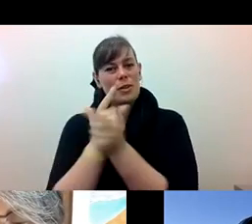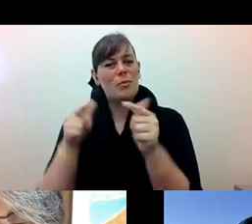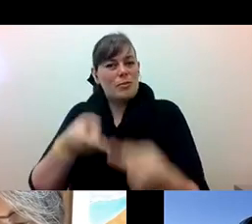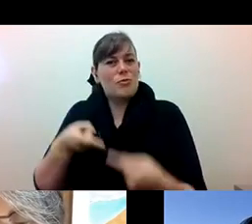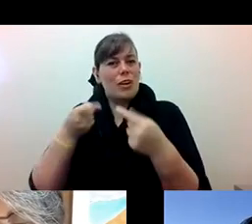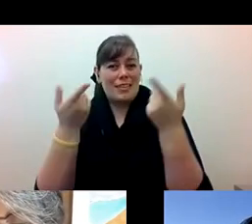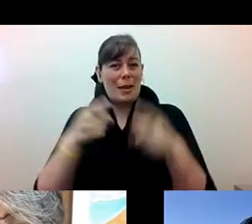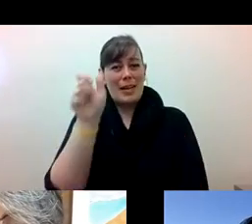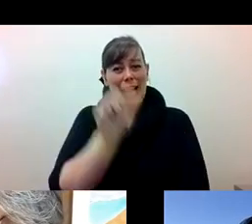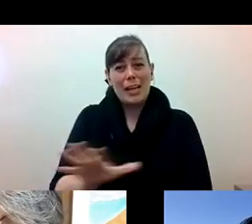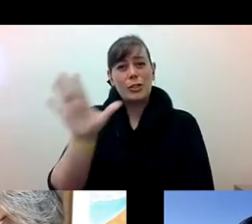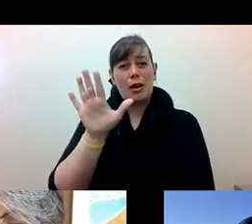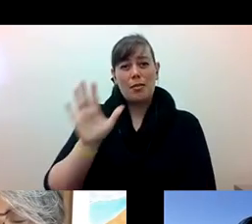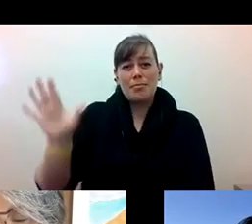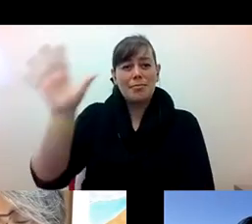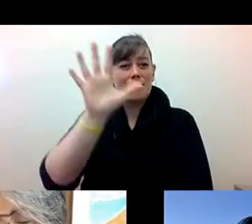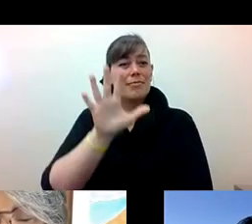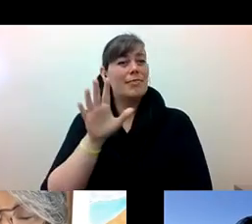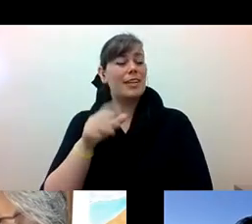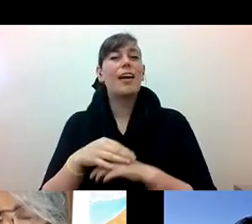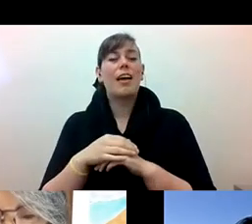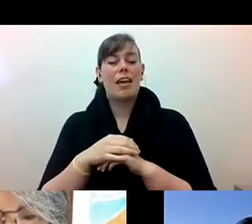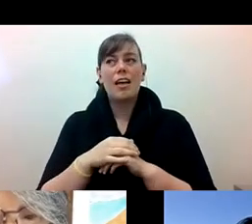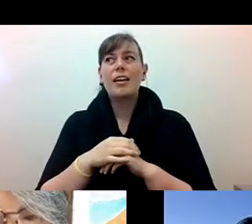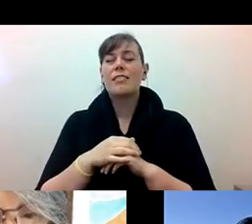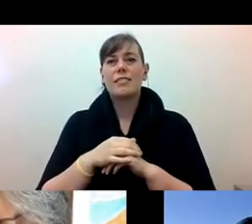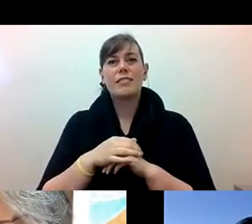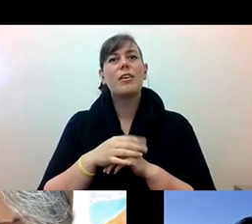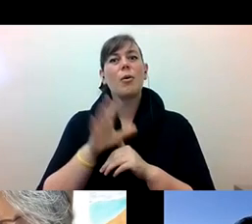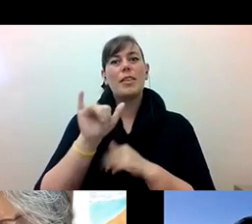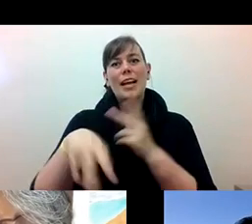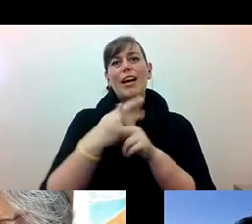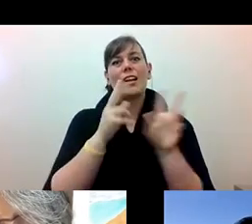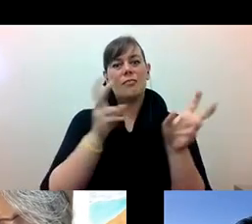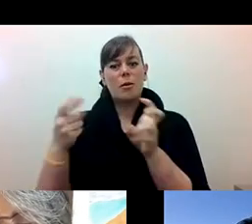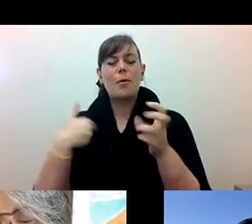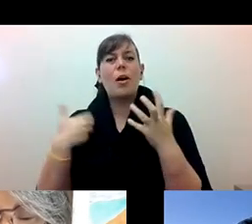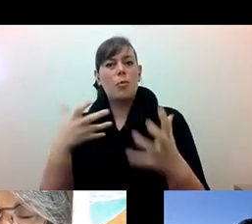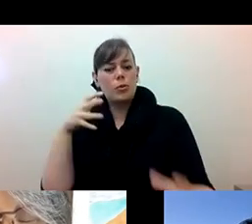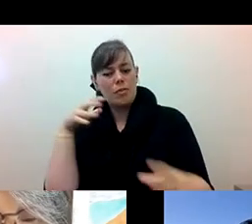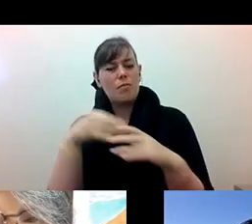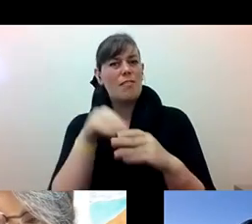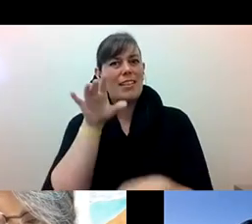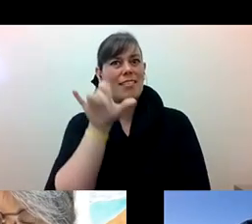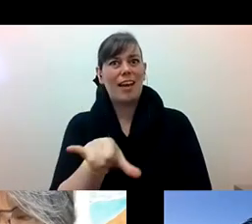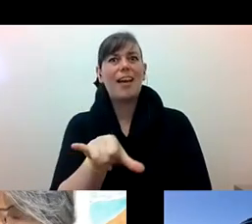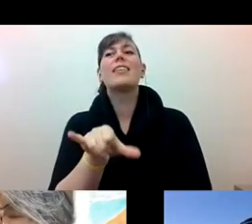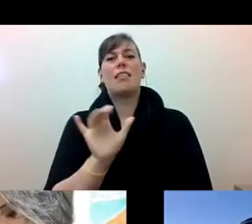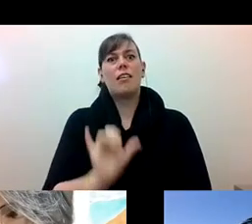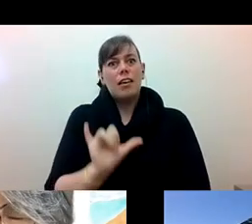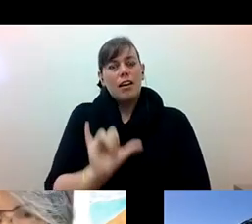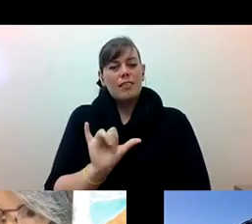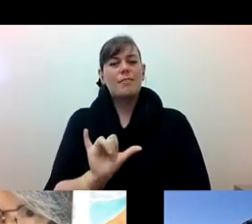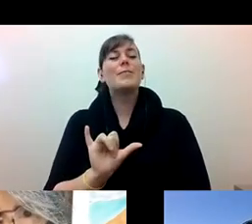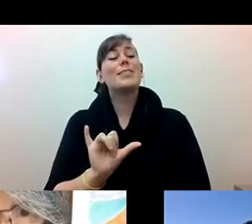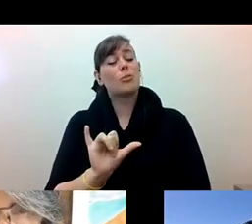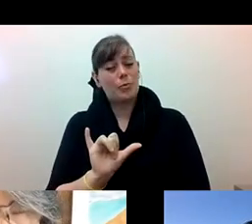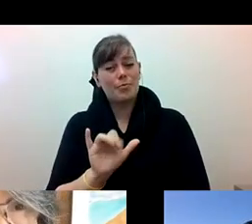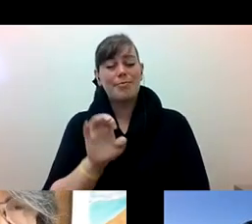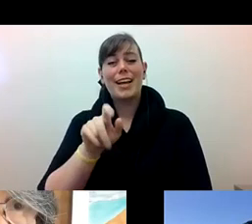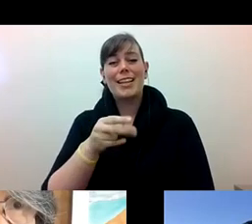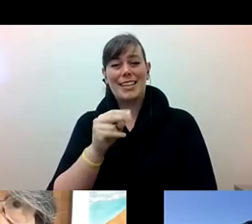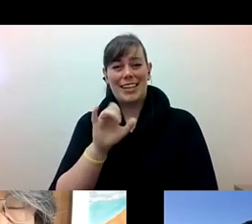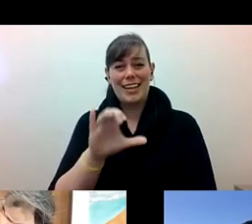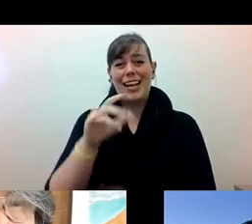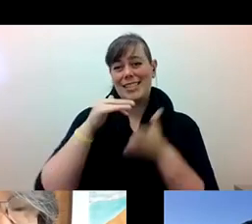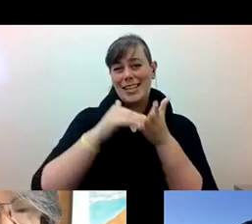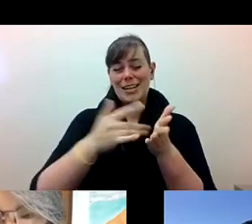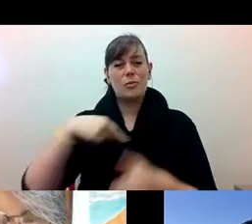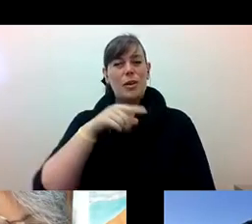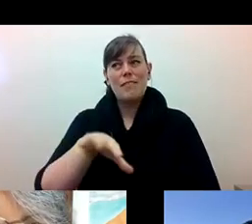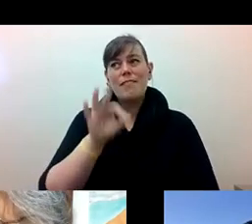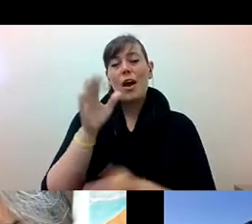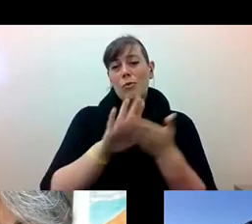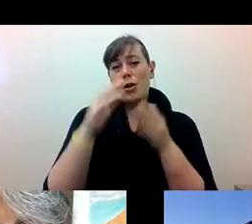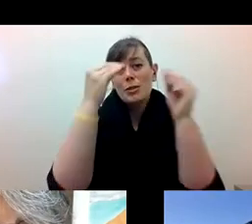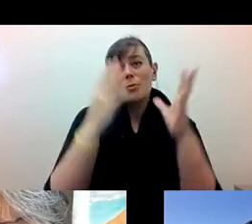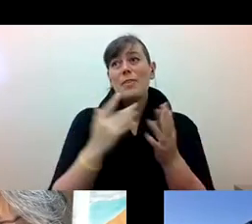pam tau lee: that these things were what I wanted to get engaged in. So ethnic studies, we worked, we found professors on campus who were supportive of what we wanted.